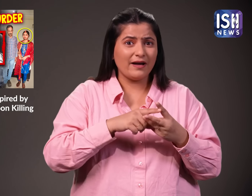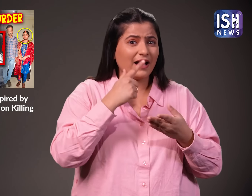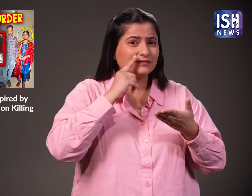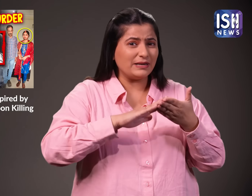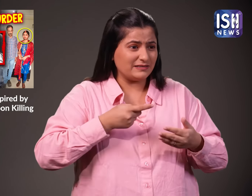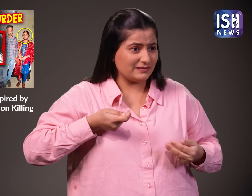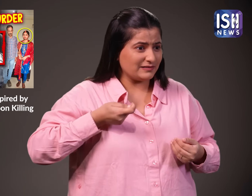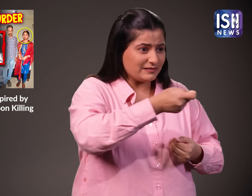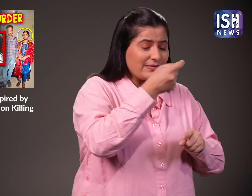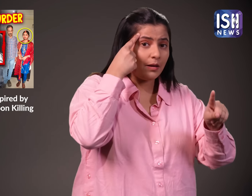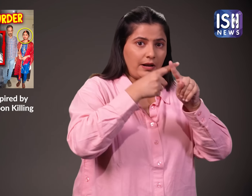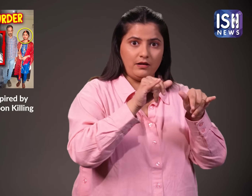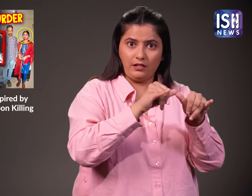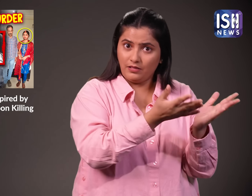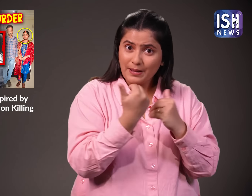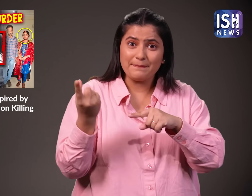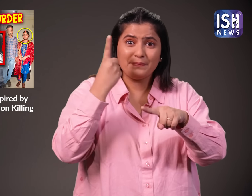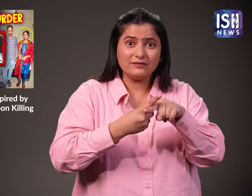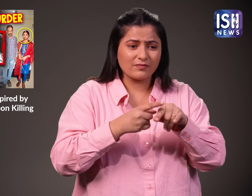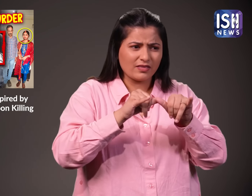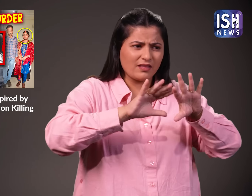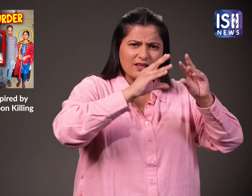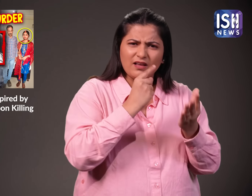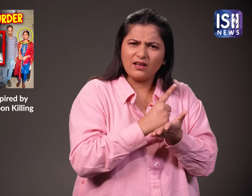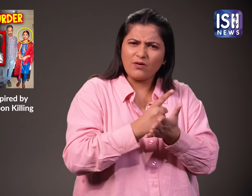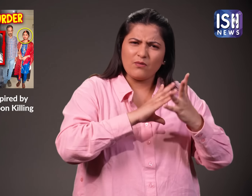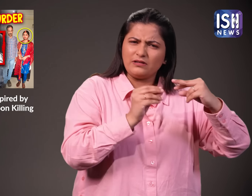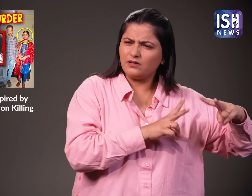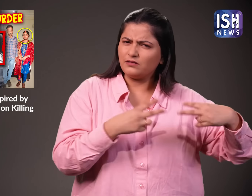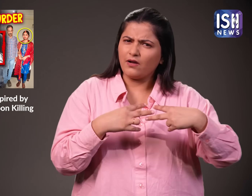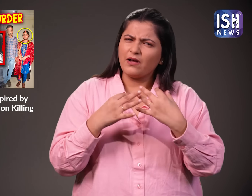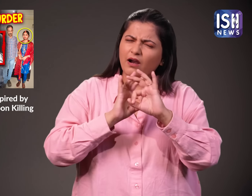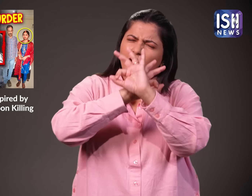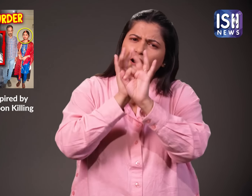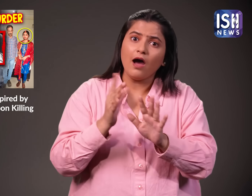Legal document claiming the land transfer was also signed.